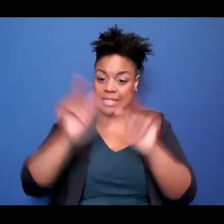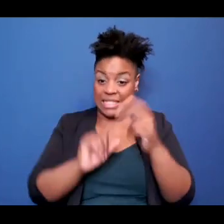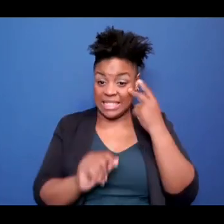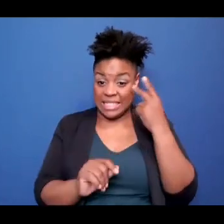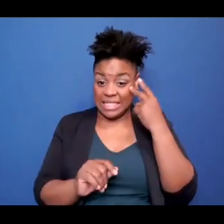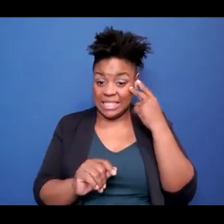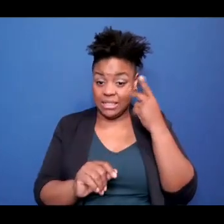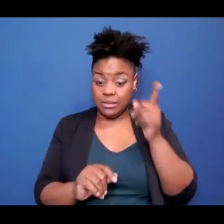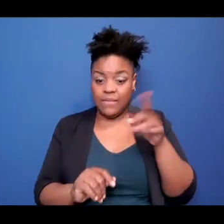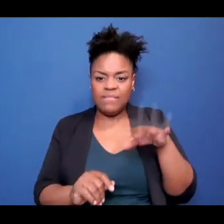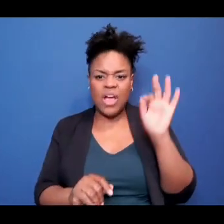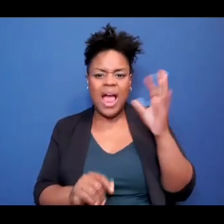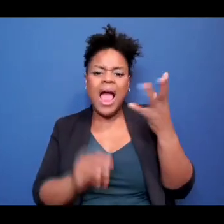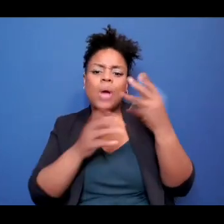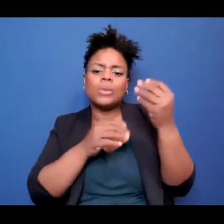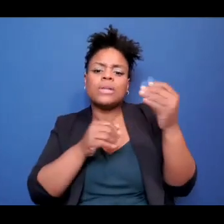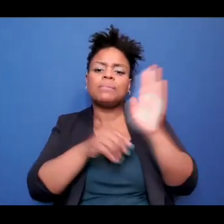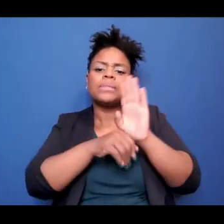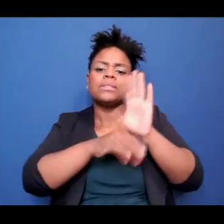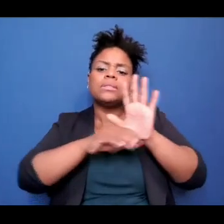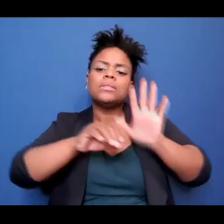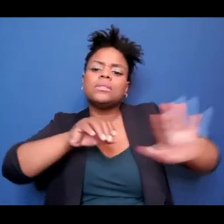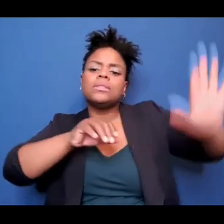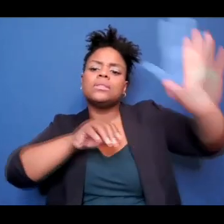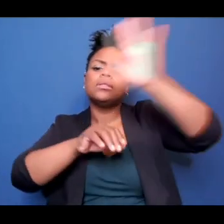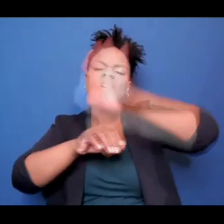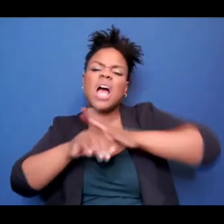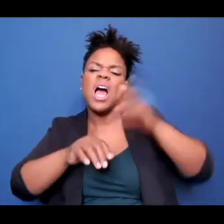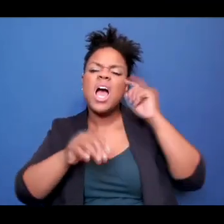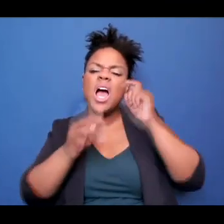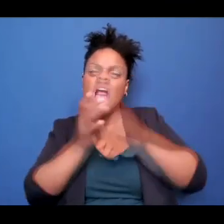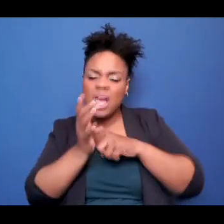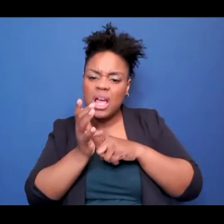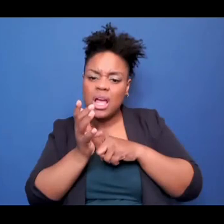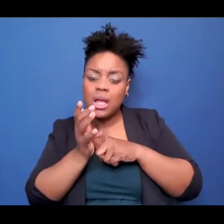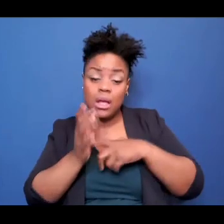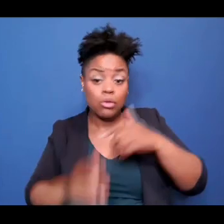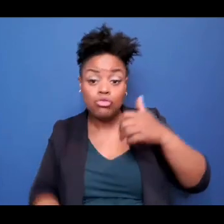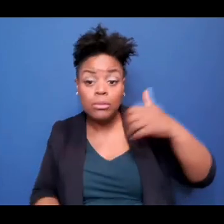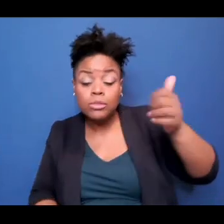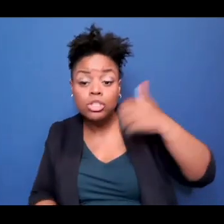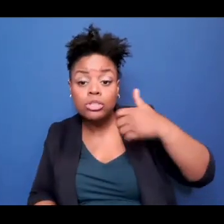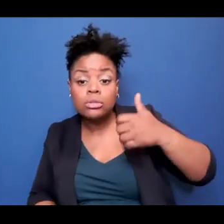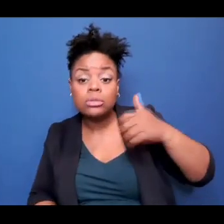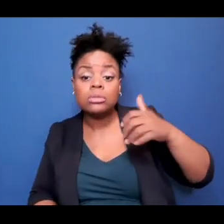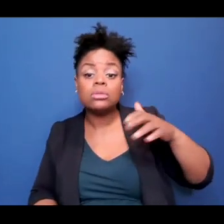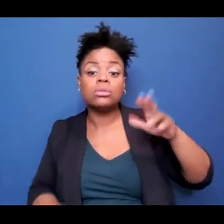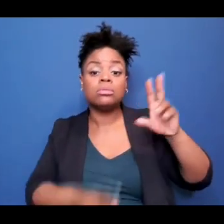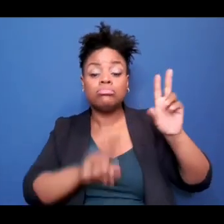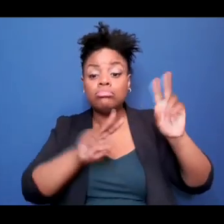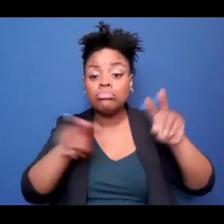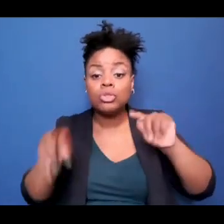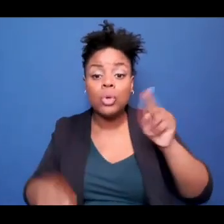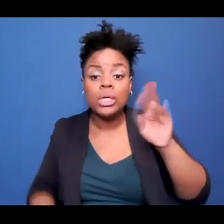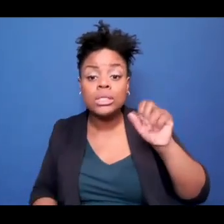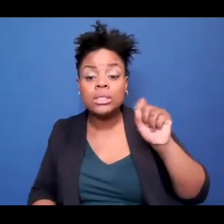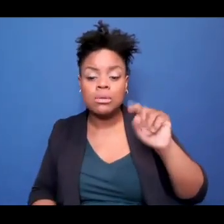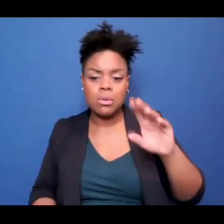SO WHAT WE FOUND IS THAT OUTSIDE OF COMMERCIAL AND BUSINESS DISTRICTS TRANSPORTATION EXPHUBZ